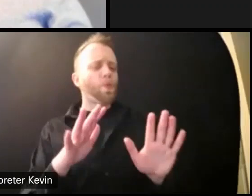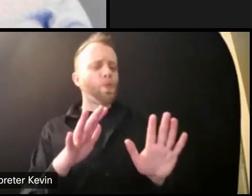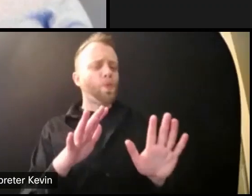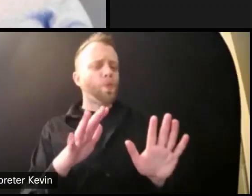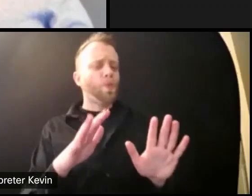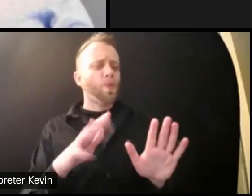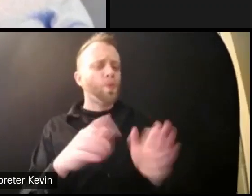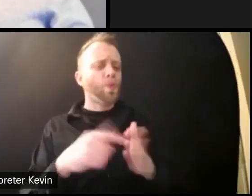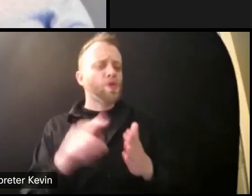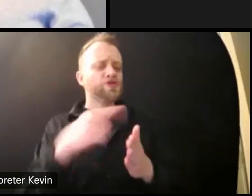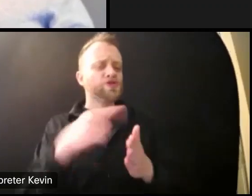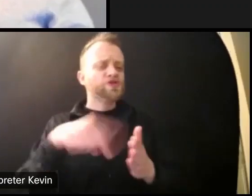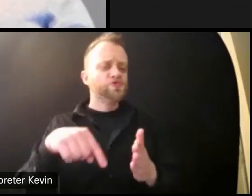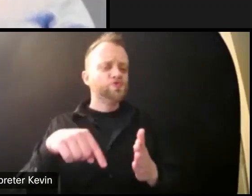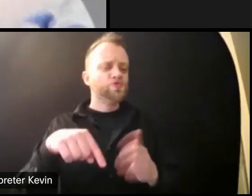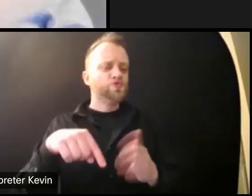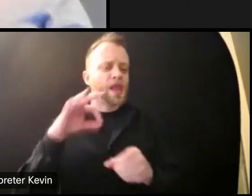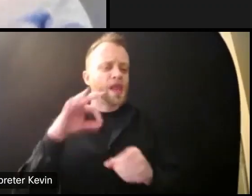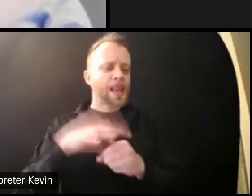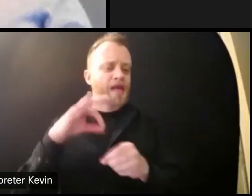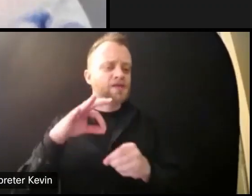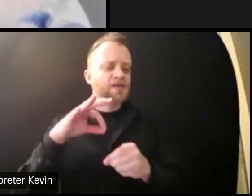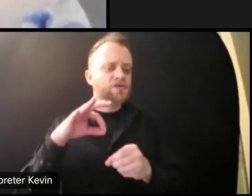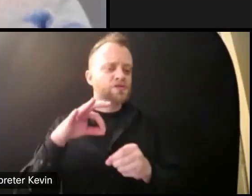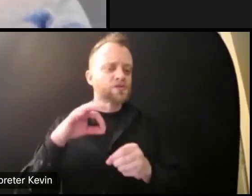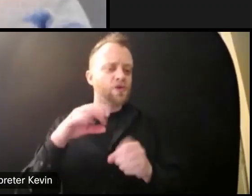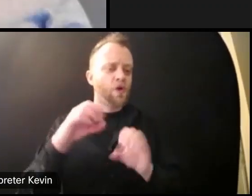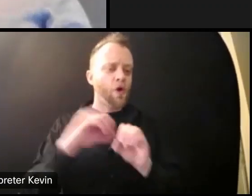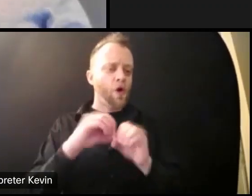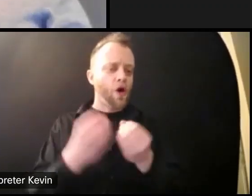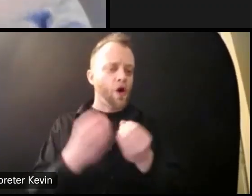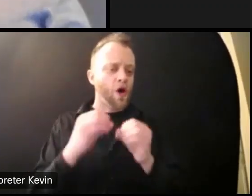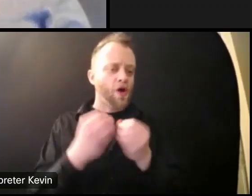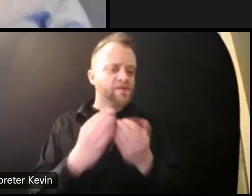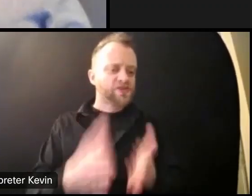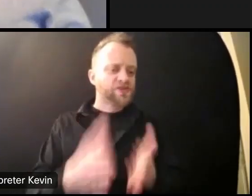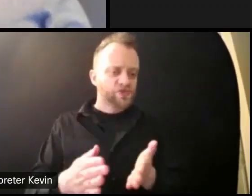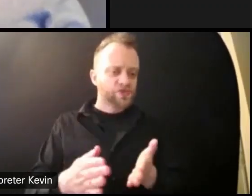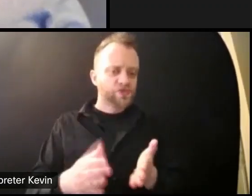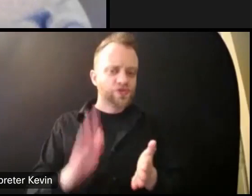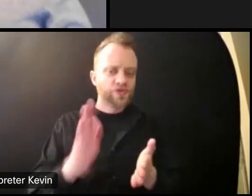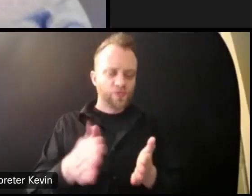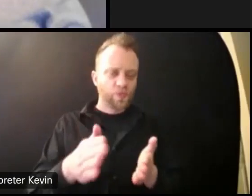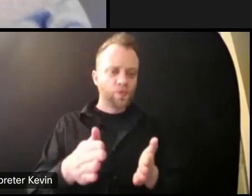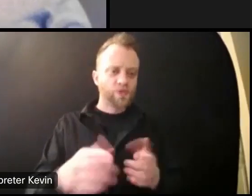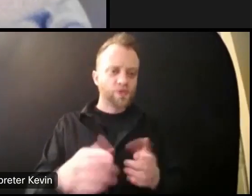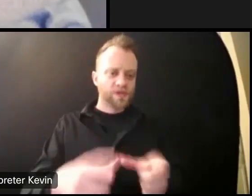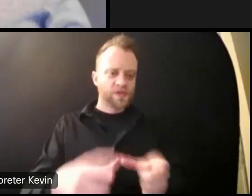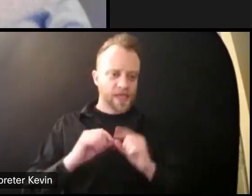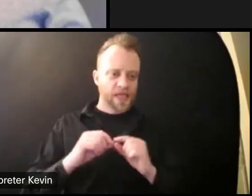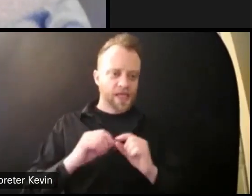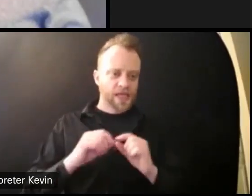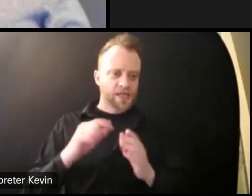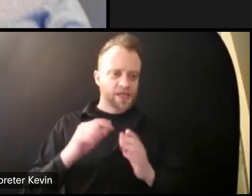but we're a new ANC, we don't have an account. (Dickerson) I'm hearing some feedback in the